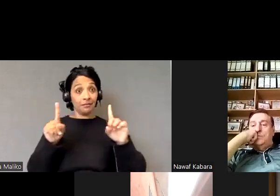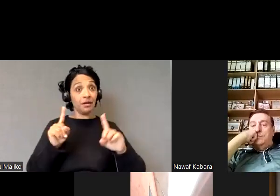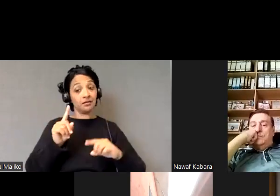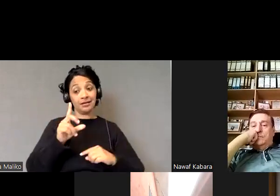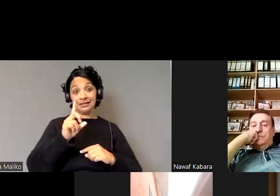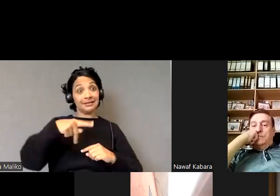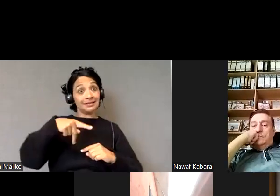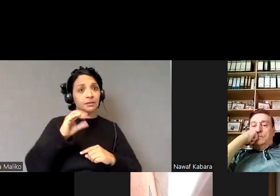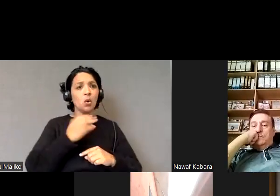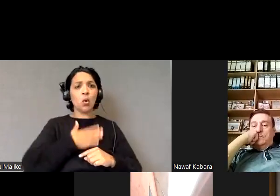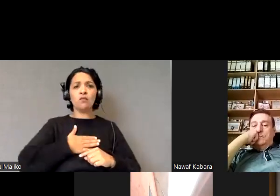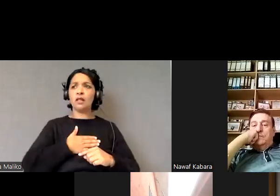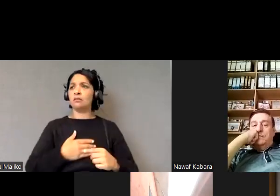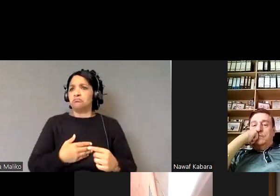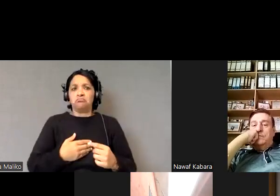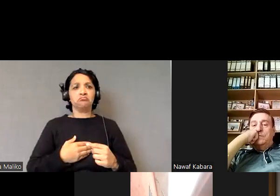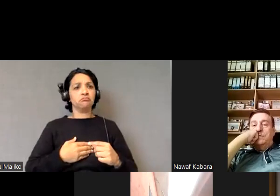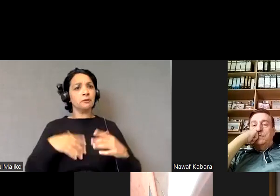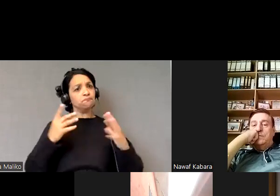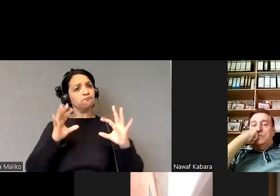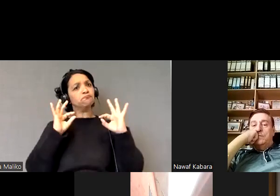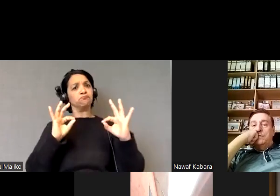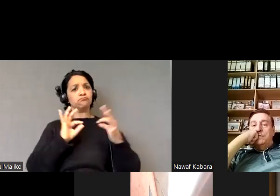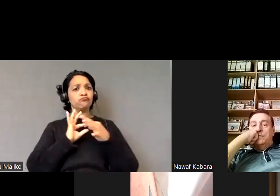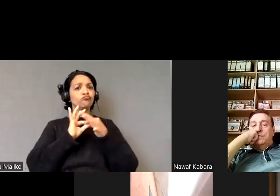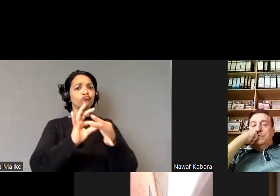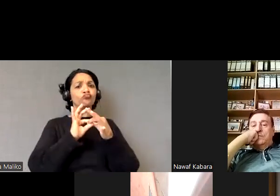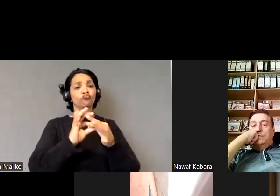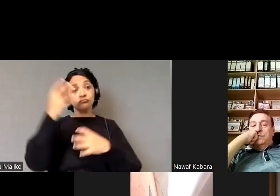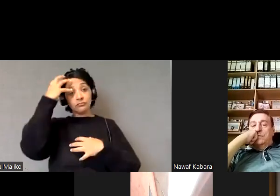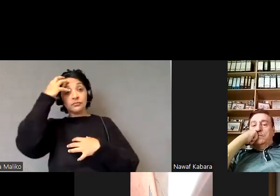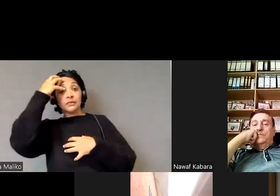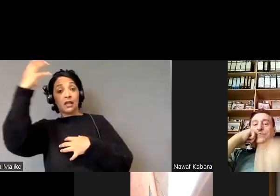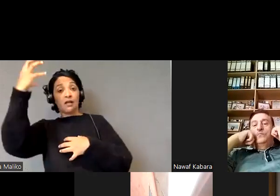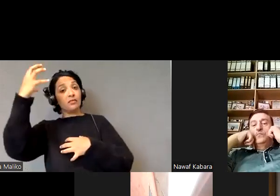consultation and engagement with them on the part of government agencies, including informing